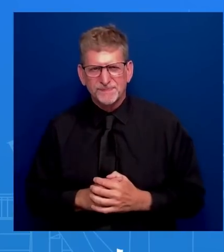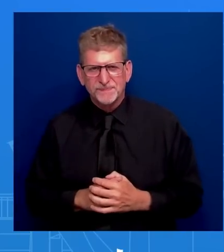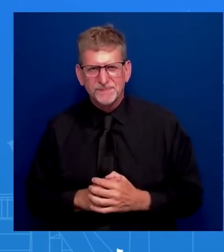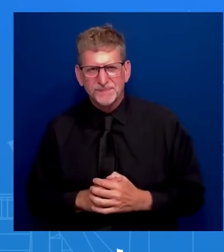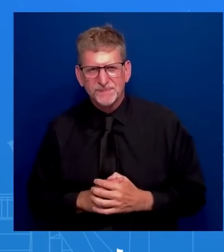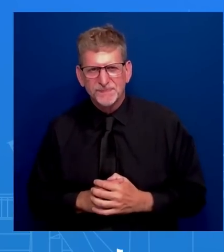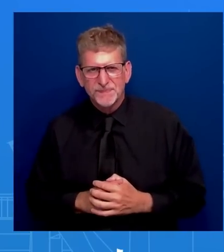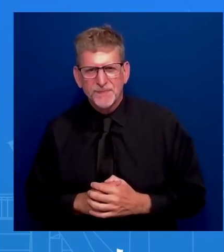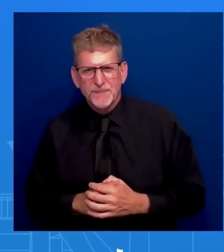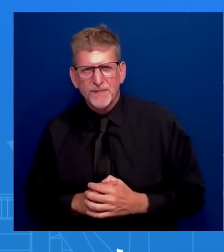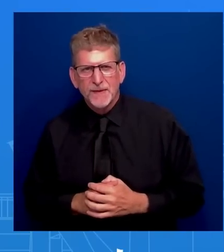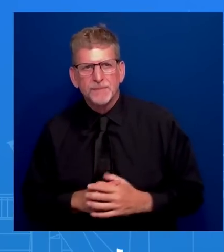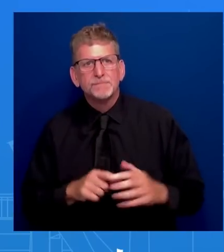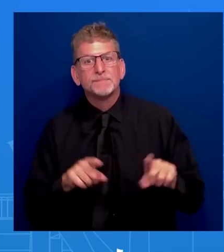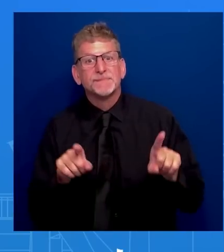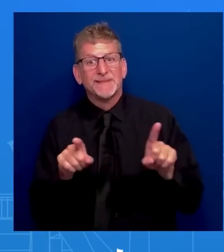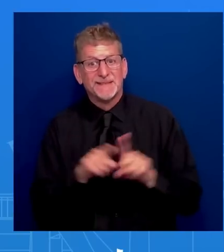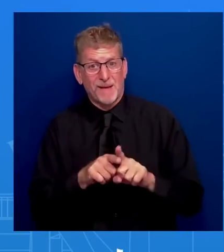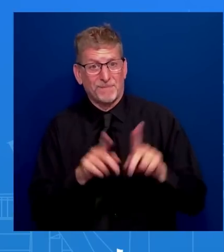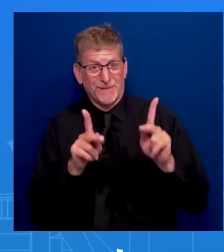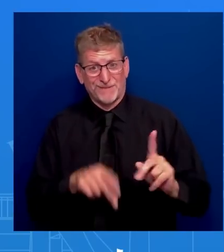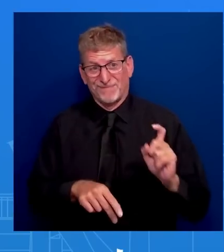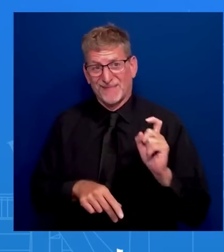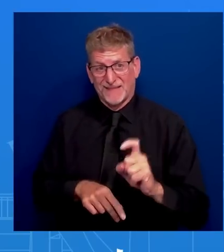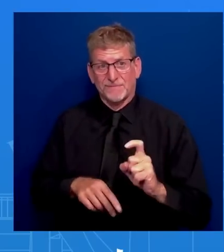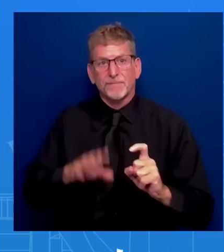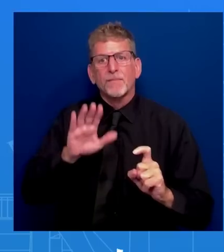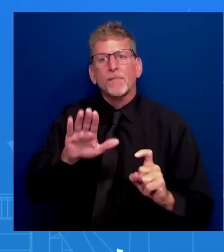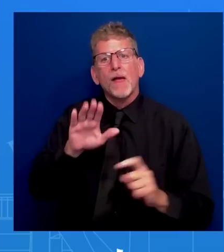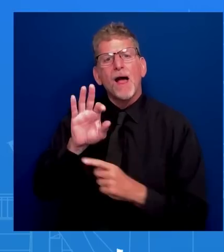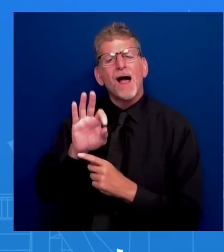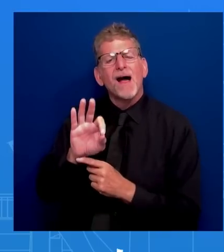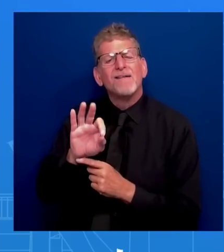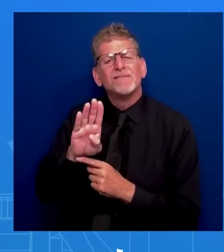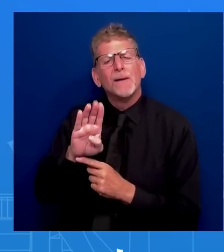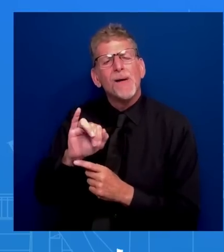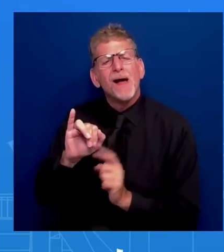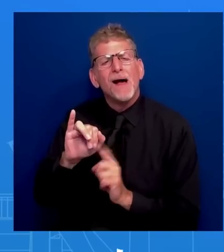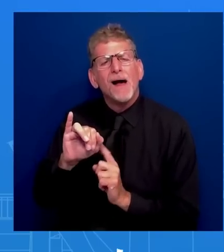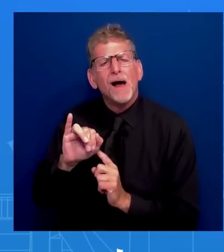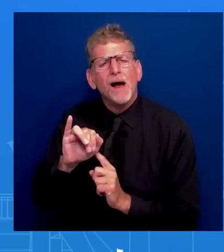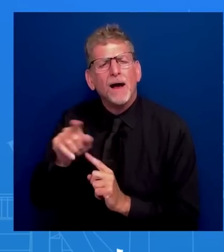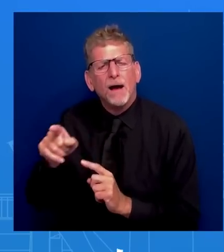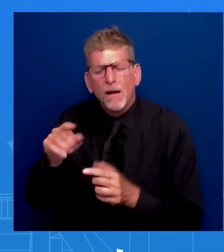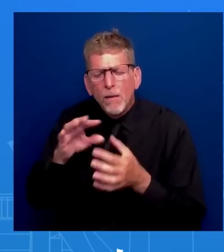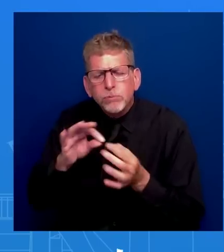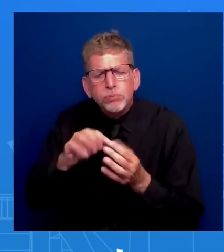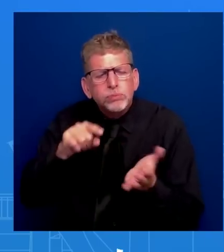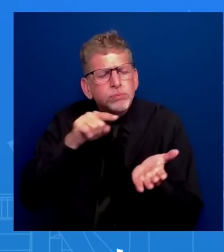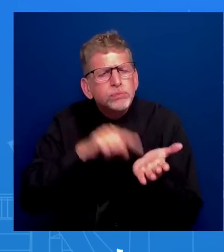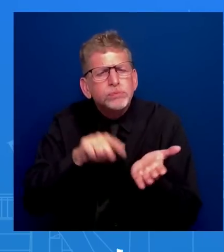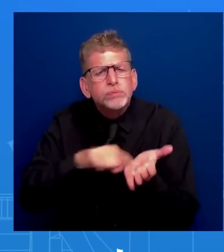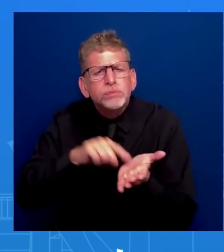on the former President's residence in Florida. Was the President or anyone at the White House aware of that search warrant?